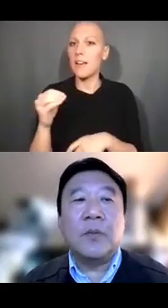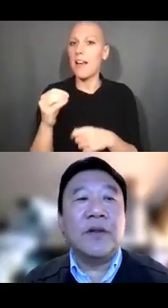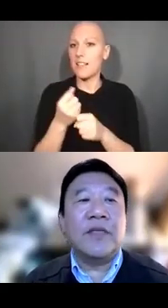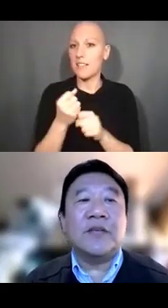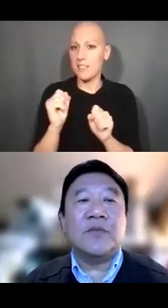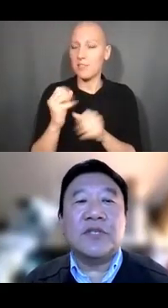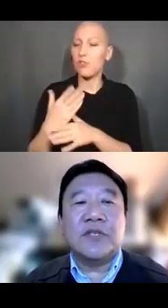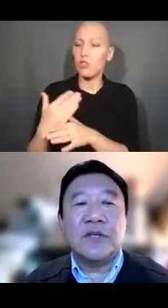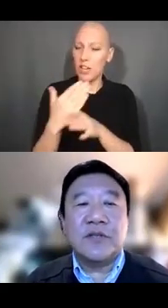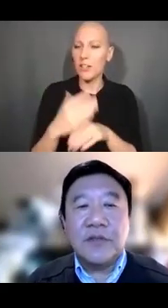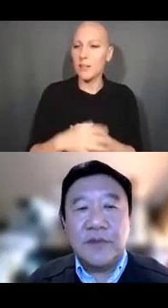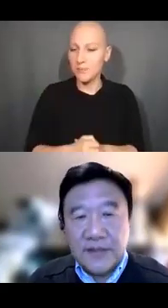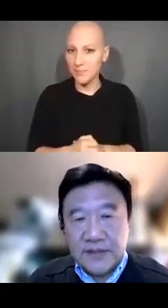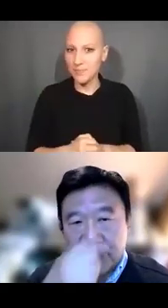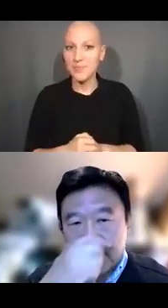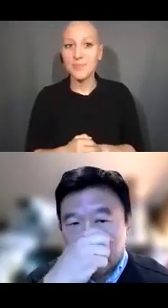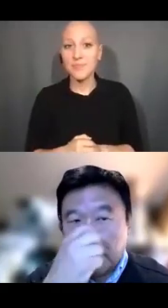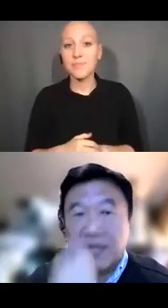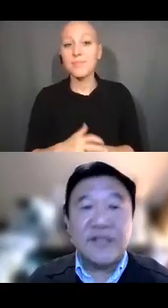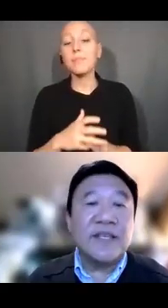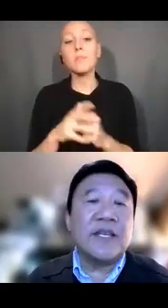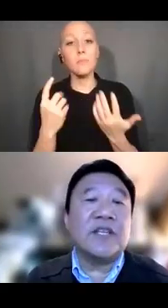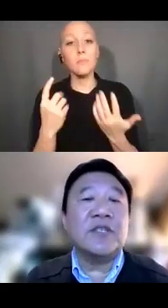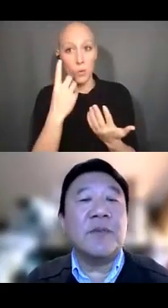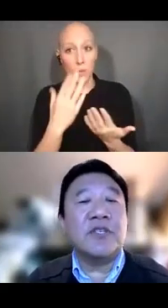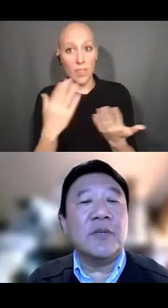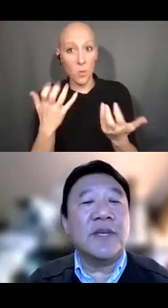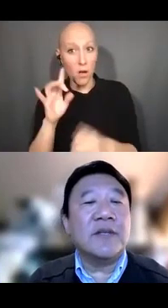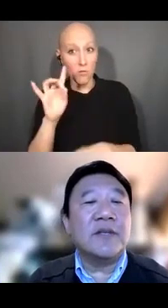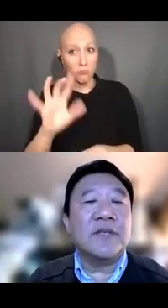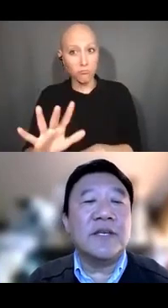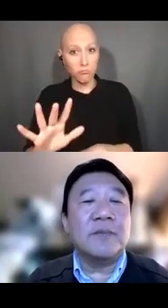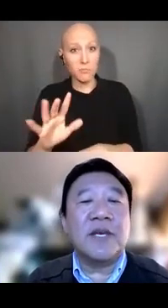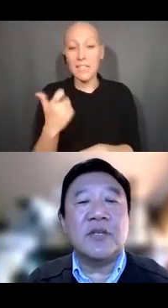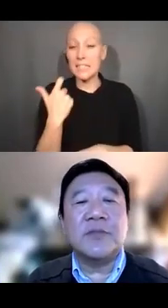One of the things we should note to you, is that that policy I just mentioned about the new Data Management